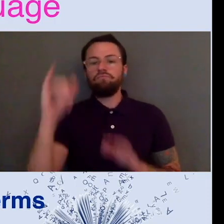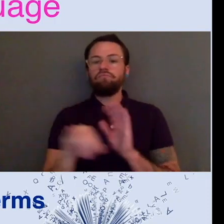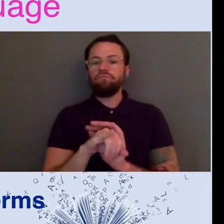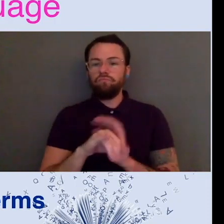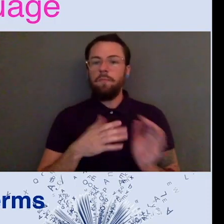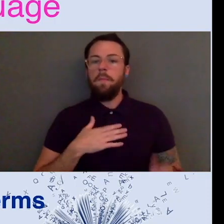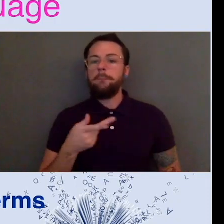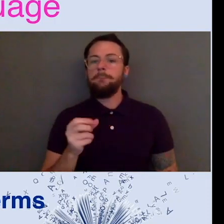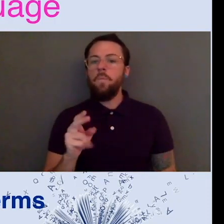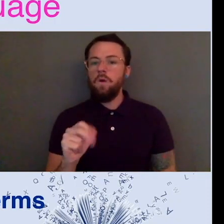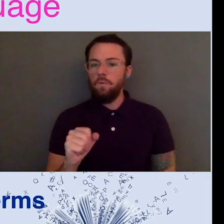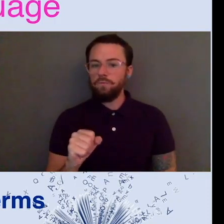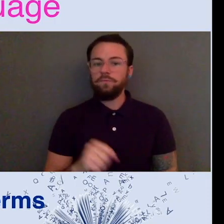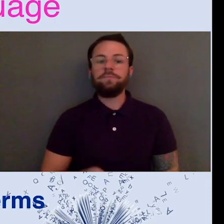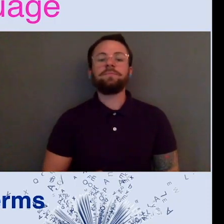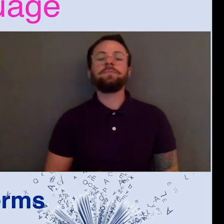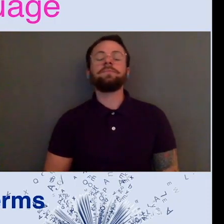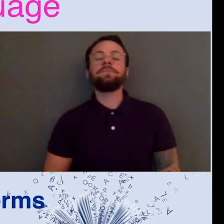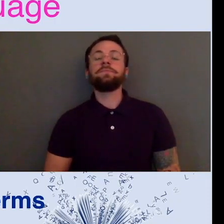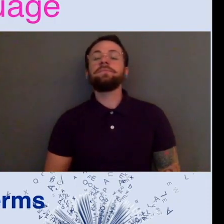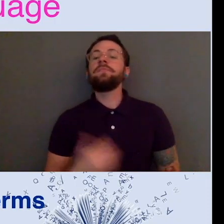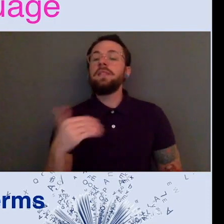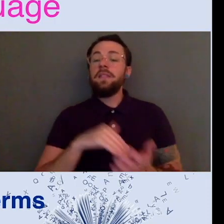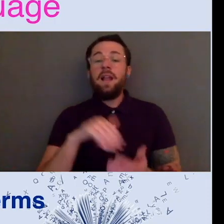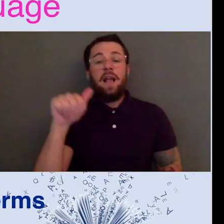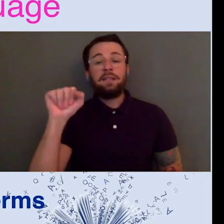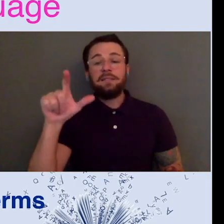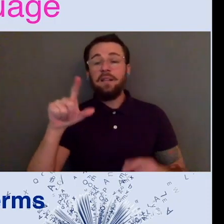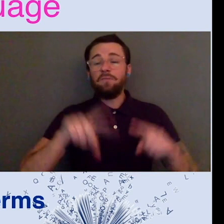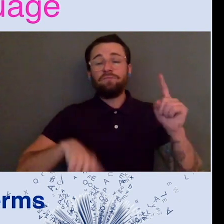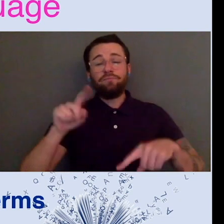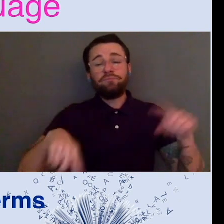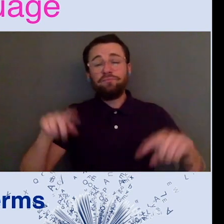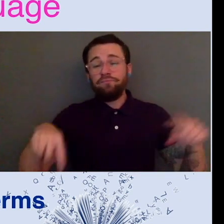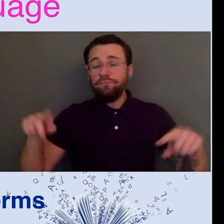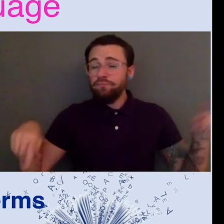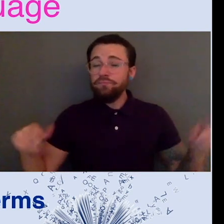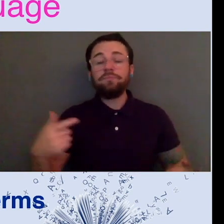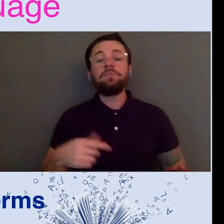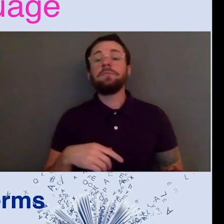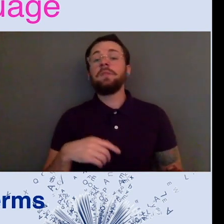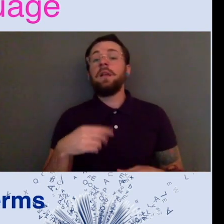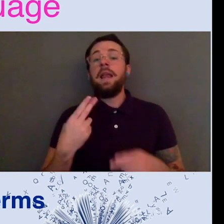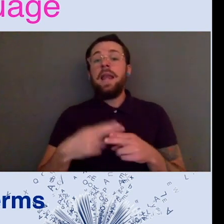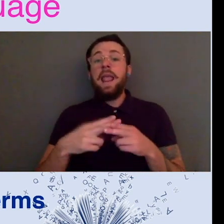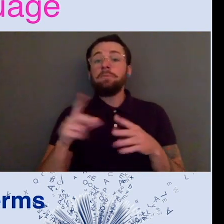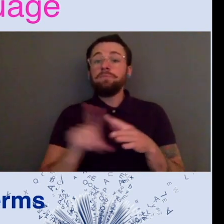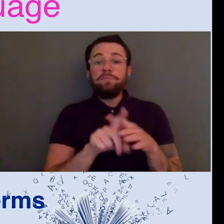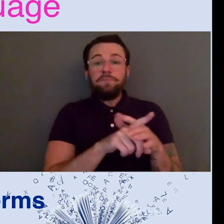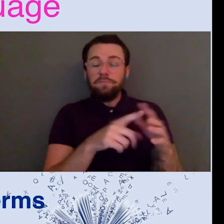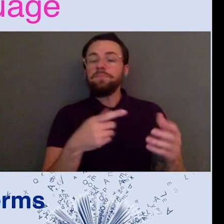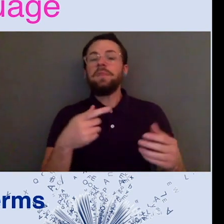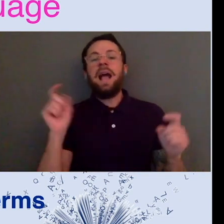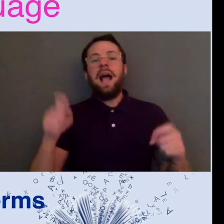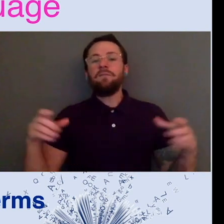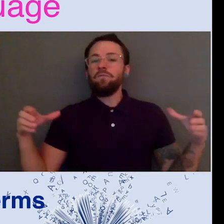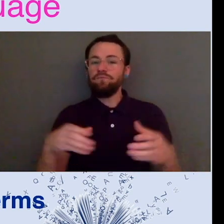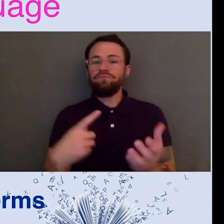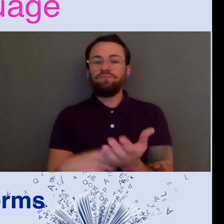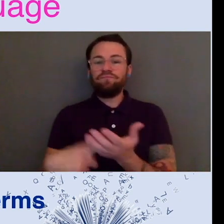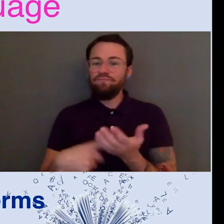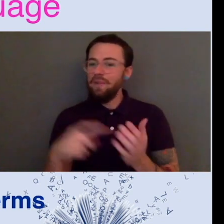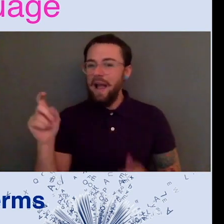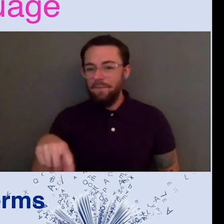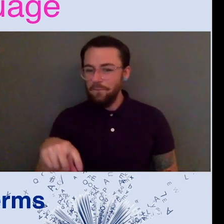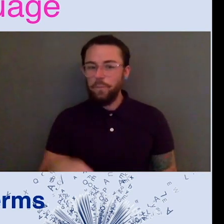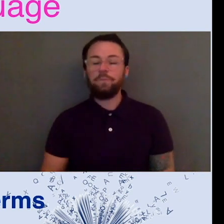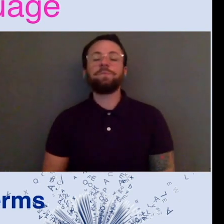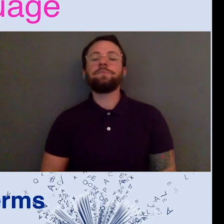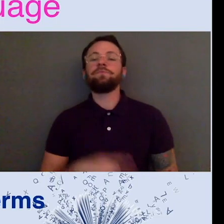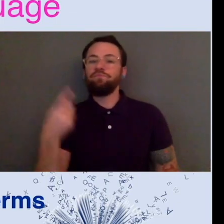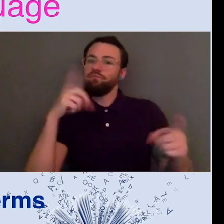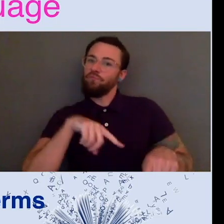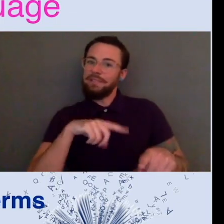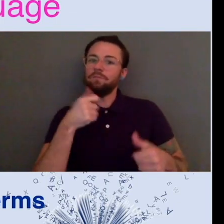And they can see it and use the they pronoun for me.